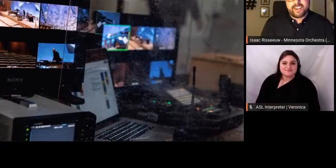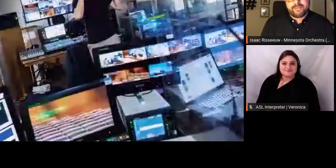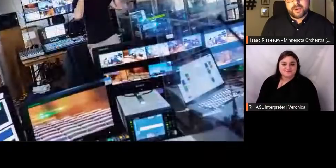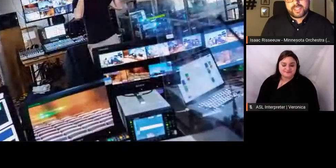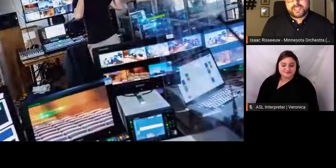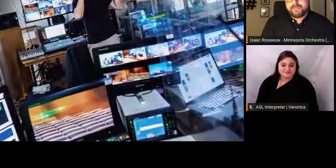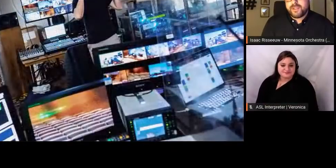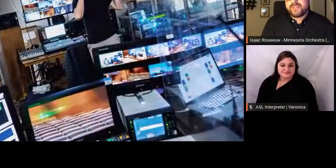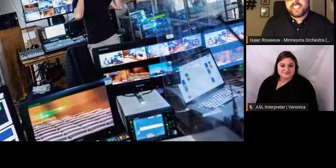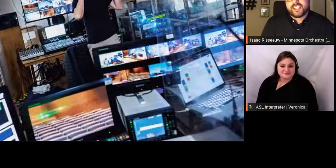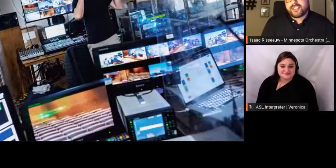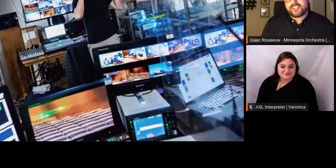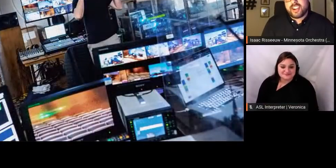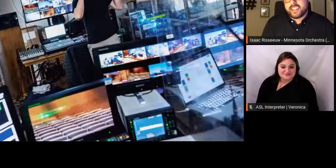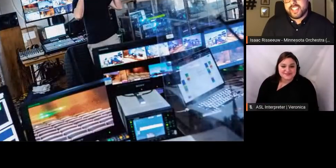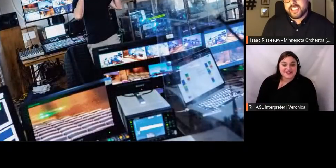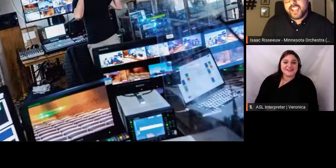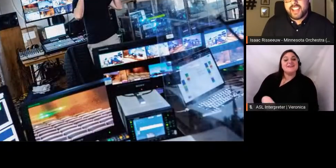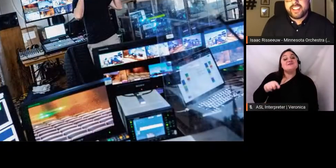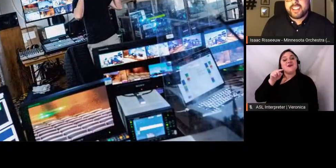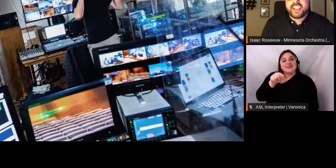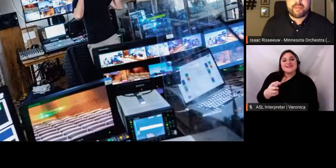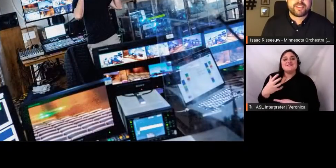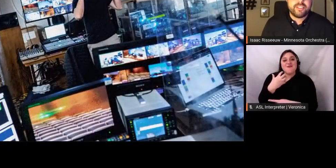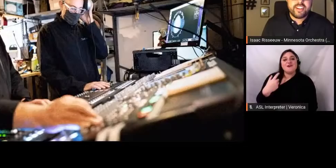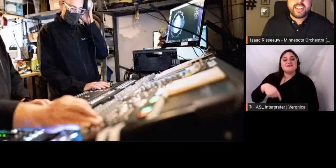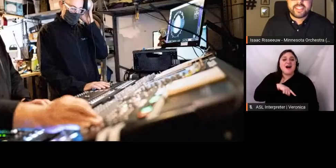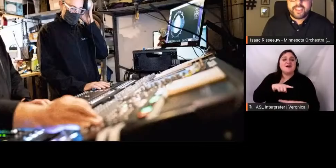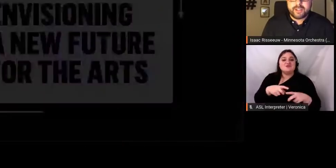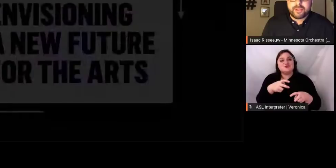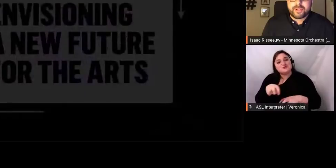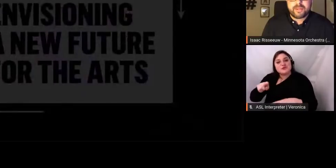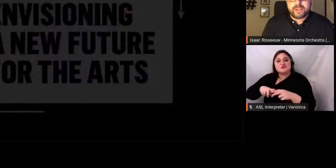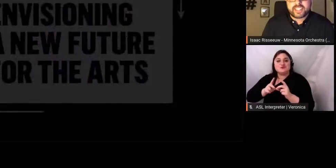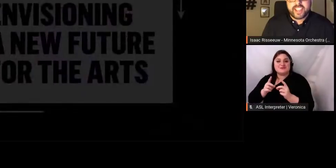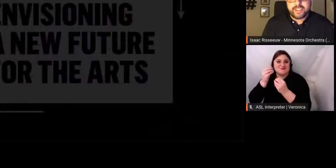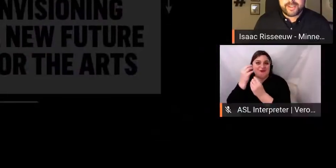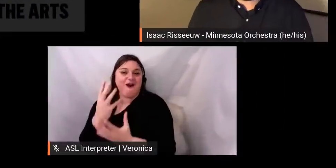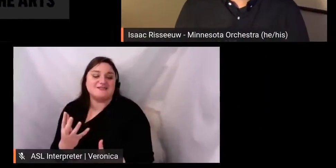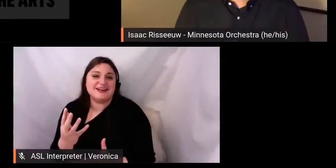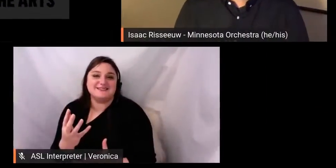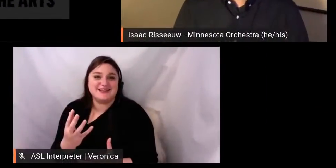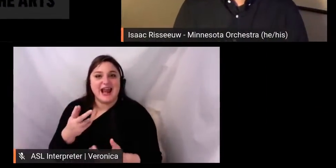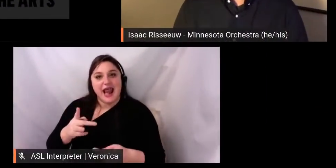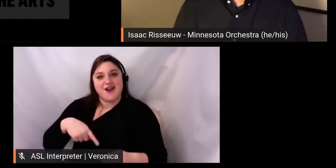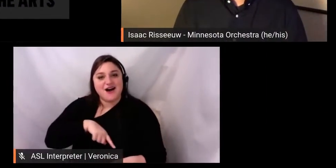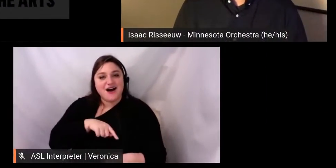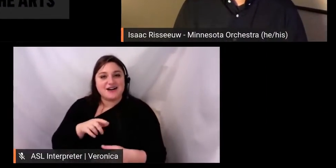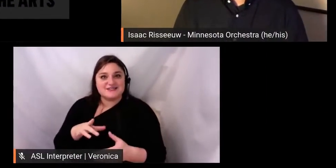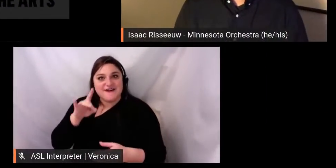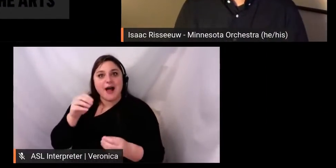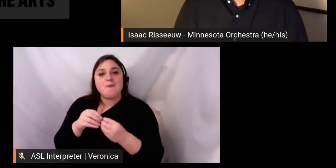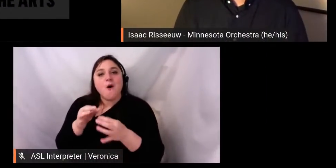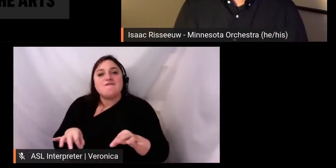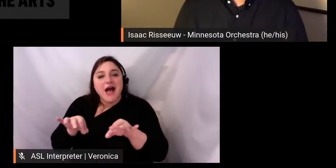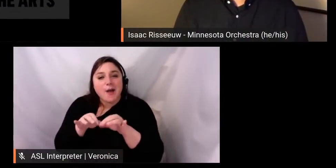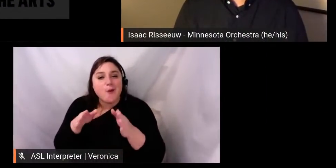is that our forced move to digital content highlighted the opportunities available when we work together. I feel more connected to these incredible